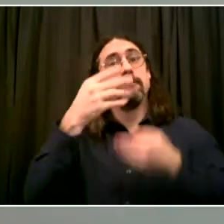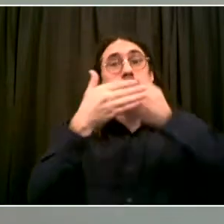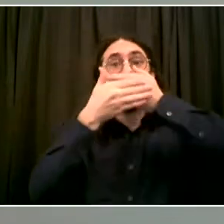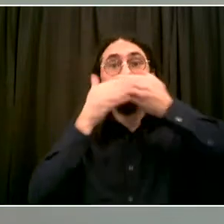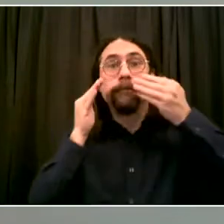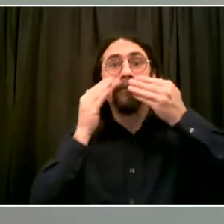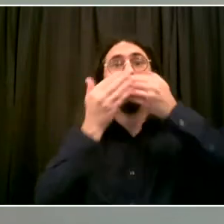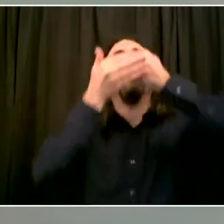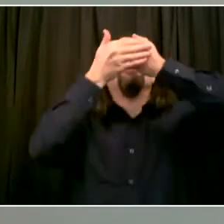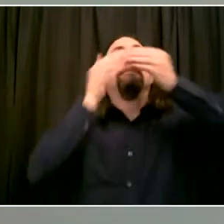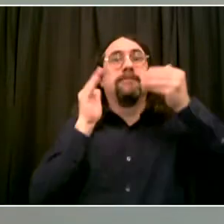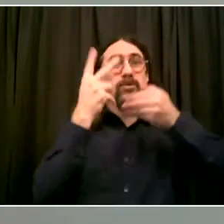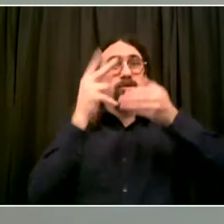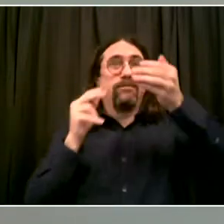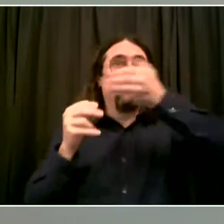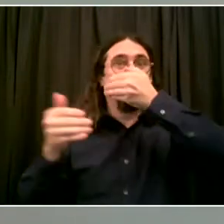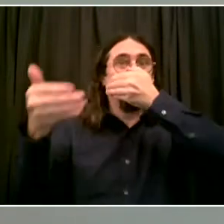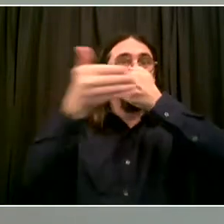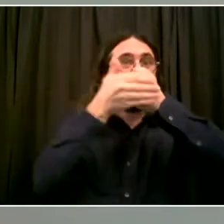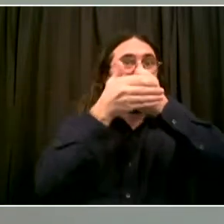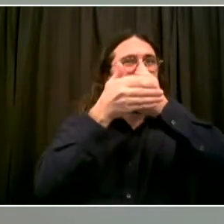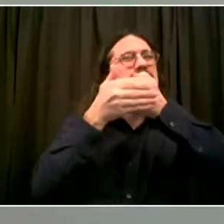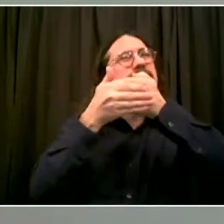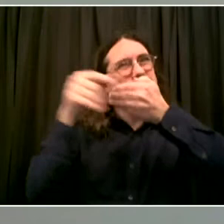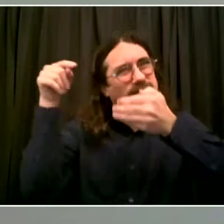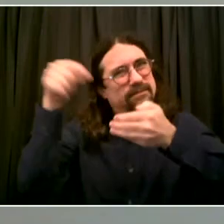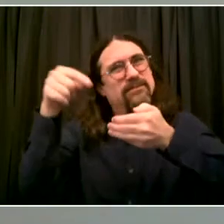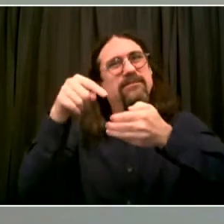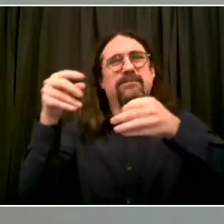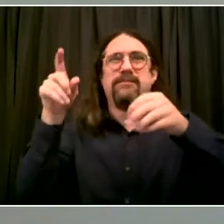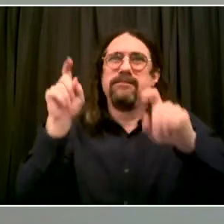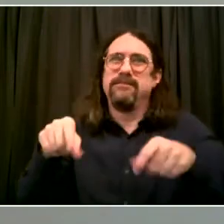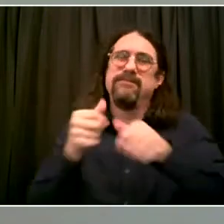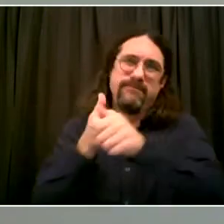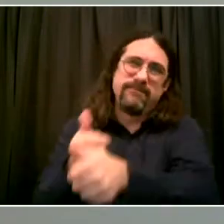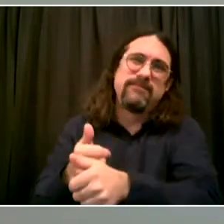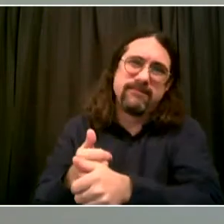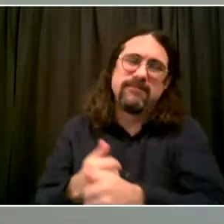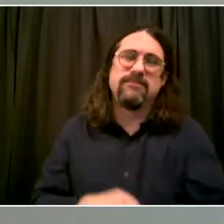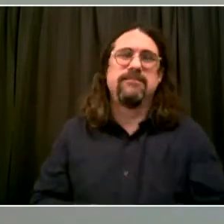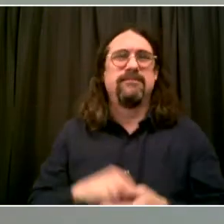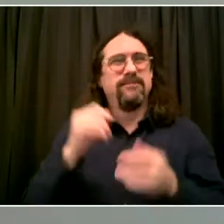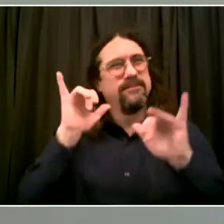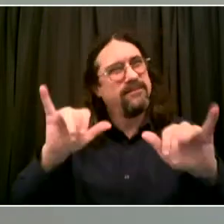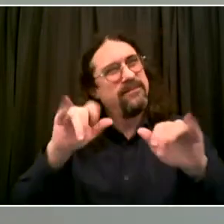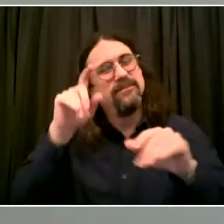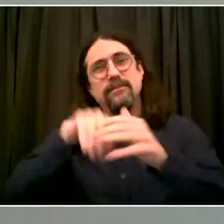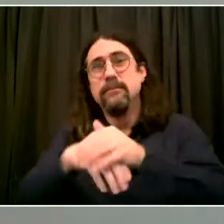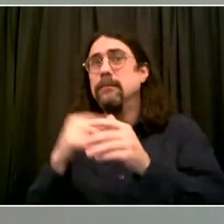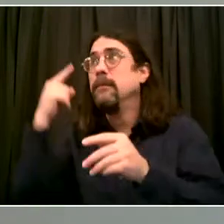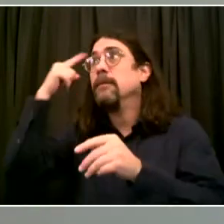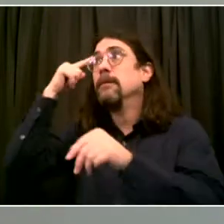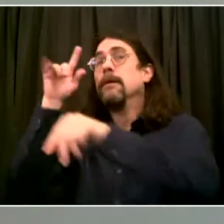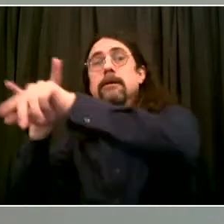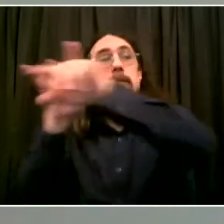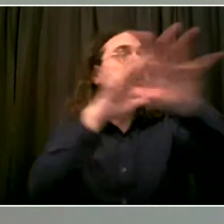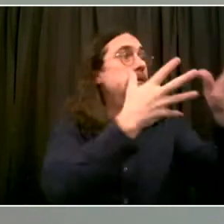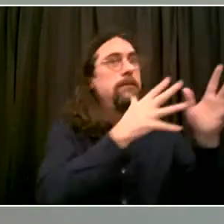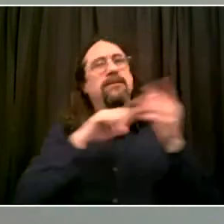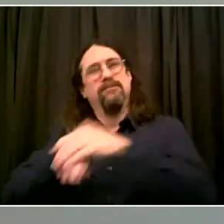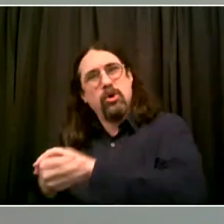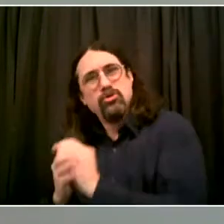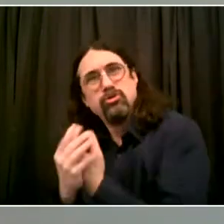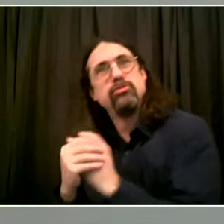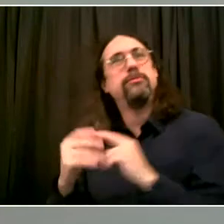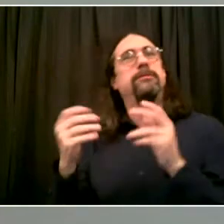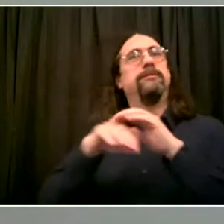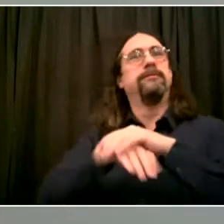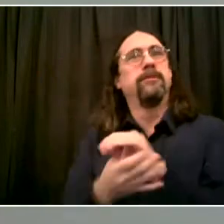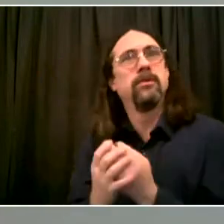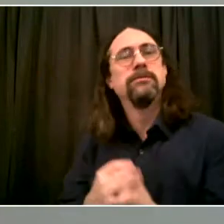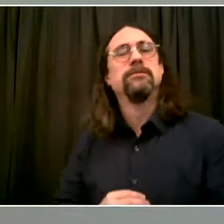WELL FITTING